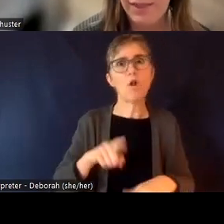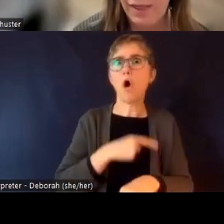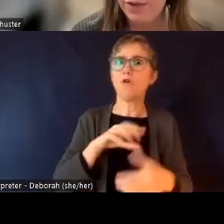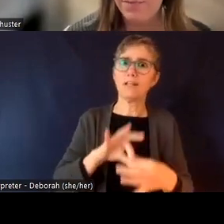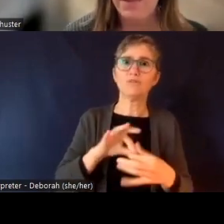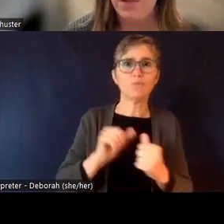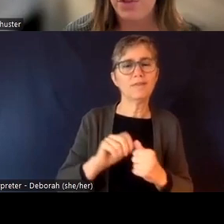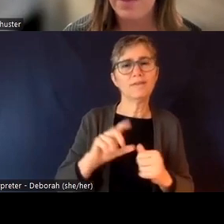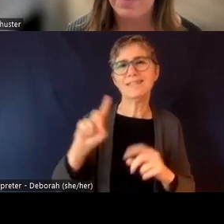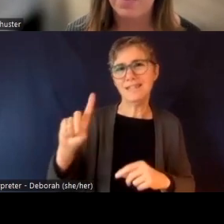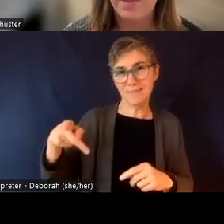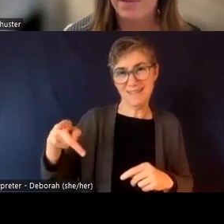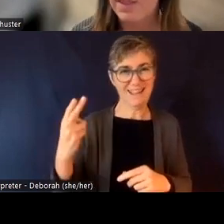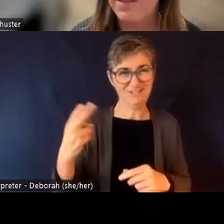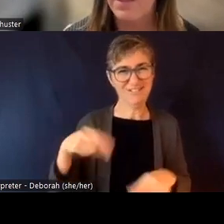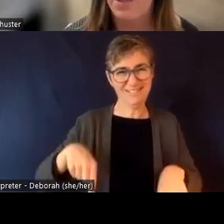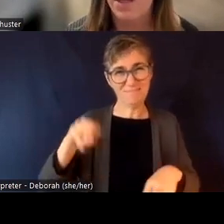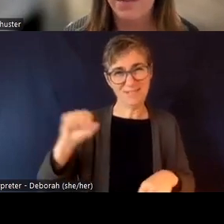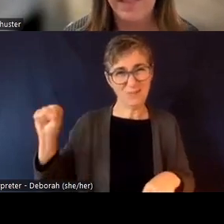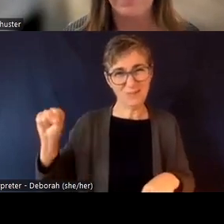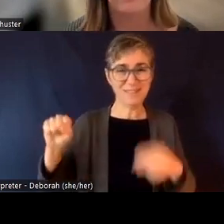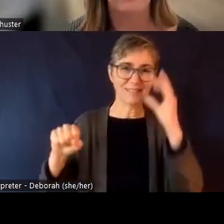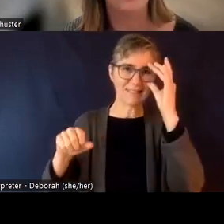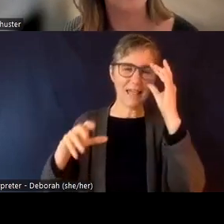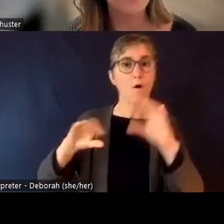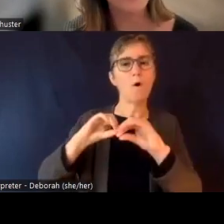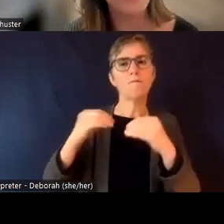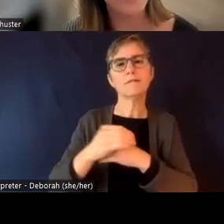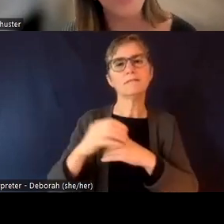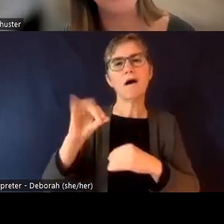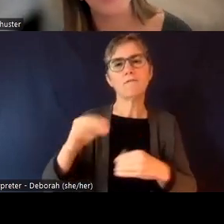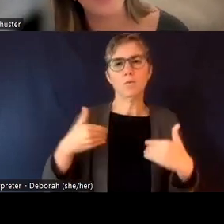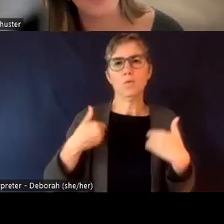Public Health in Massachusetts, specifically, the Office of Youth and Young Adult Services